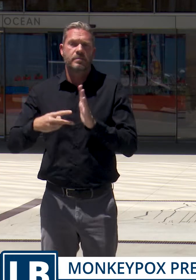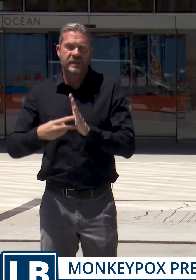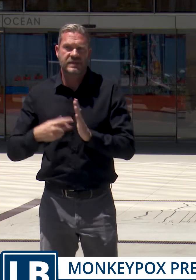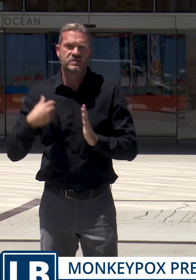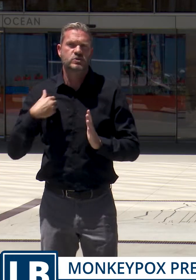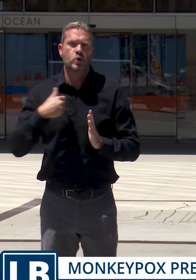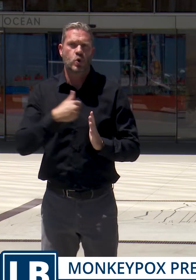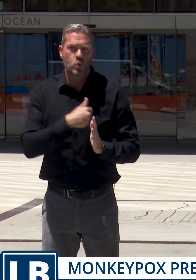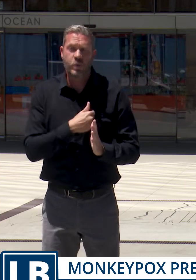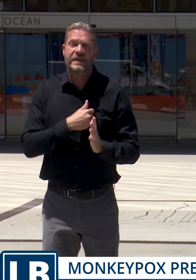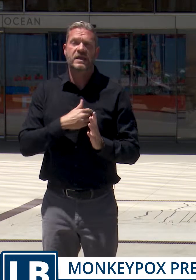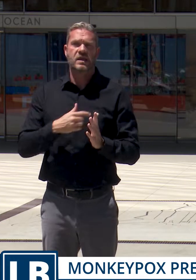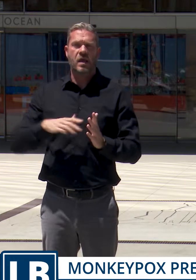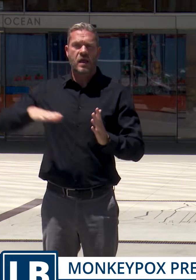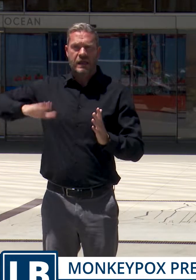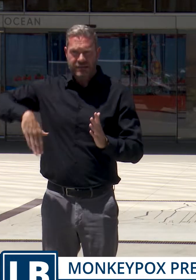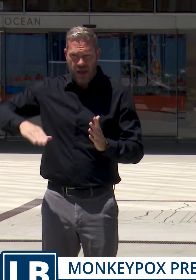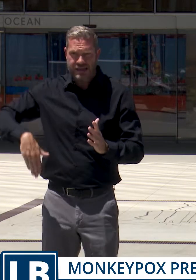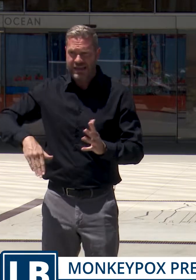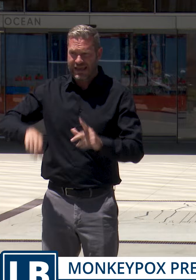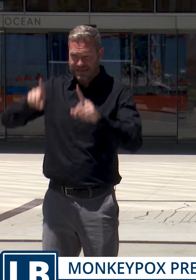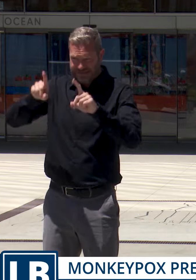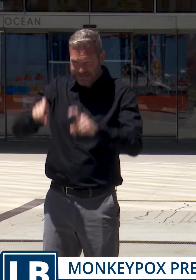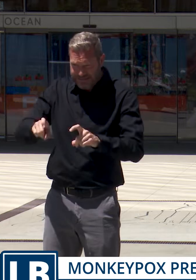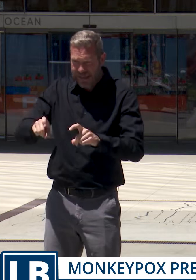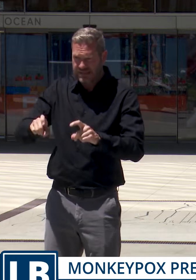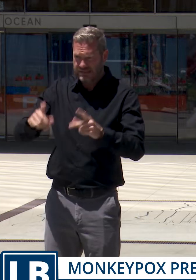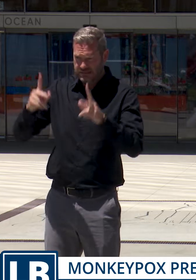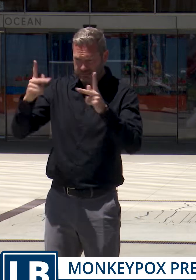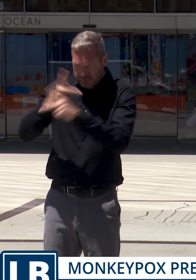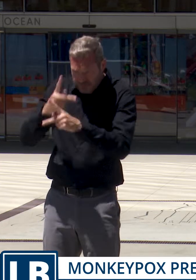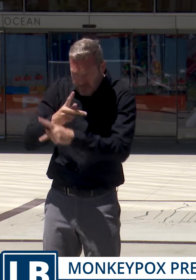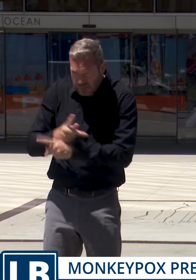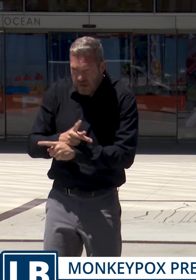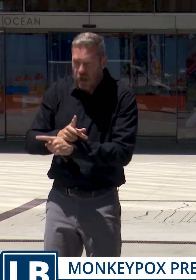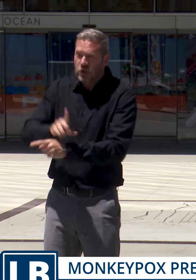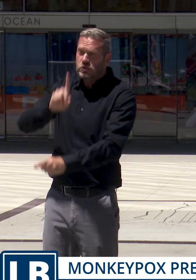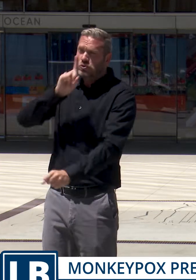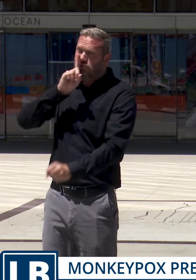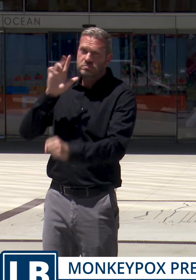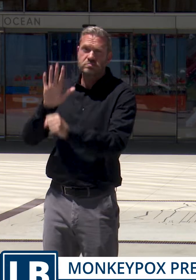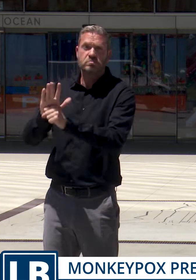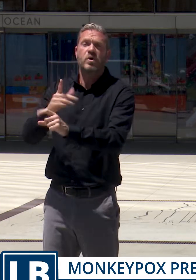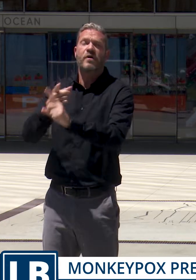they are monkey pox so they get sent off to the cdc and lab work to get confirmation but we're